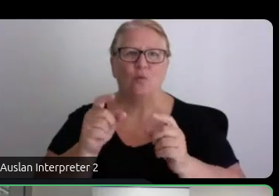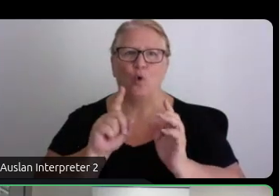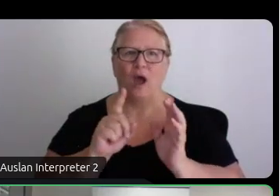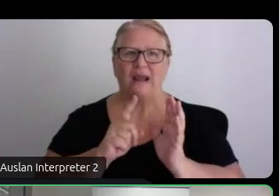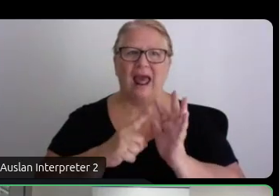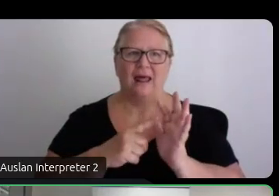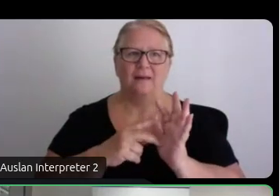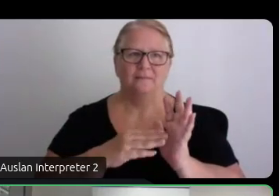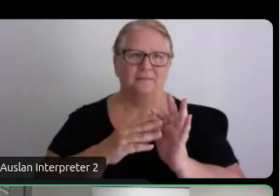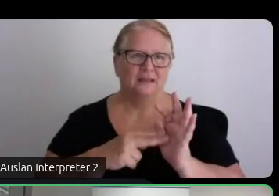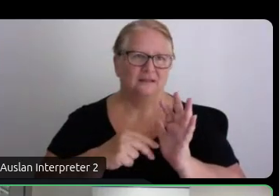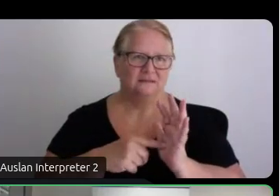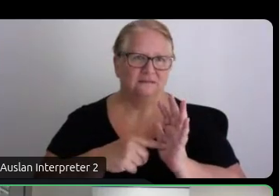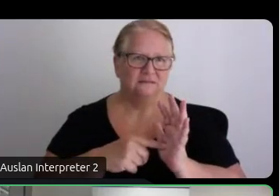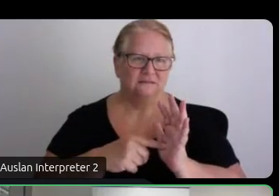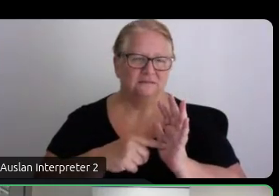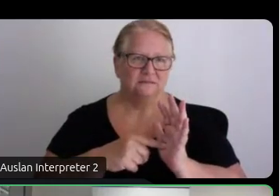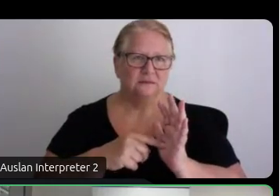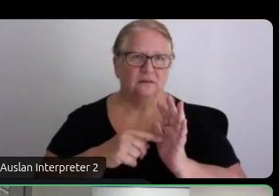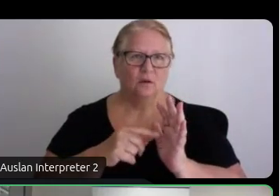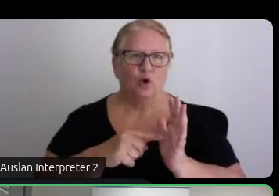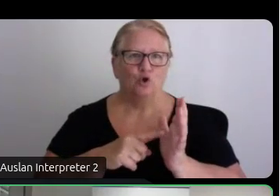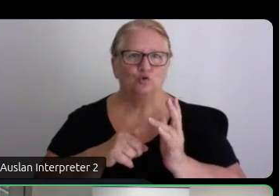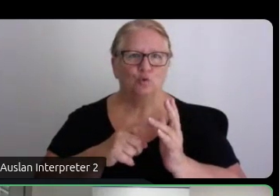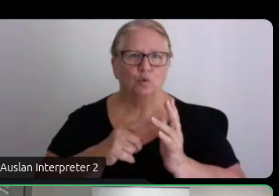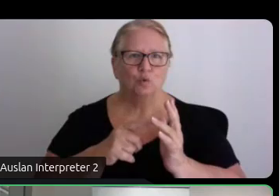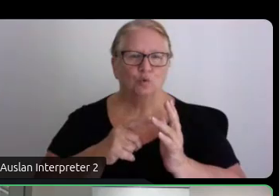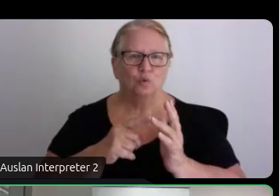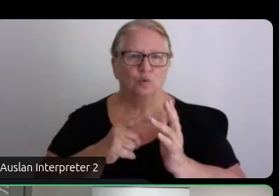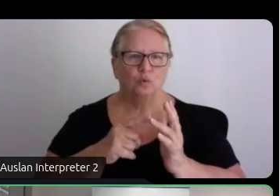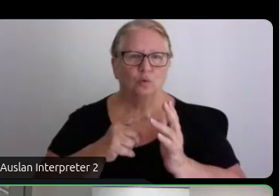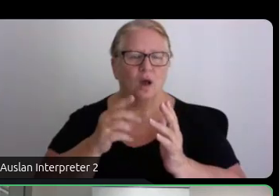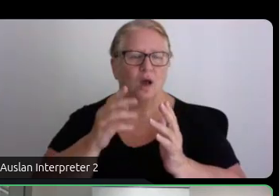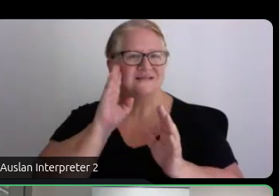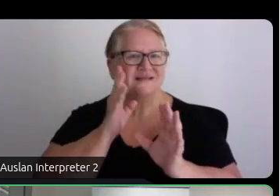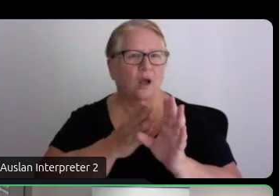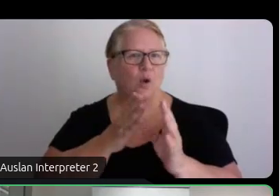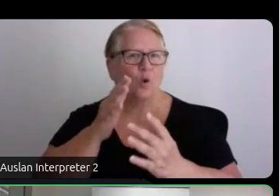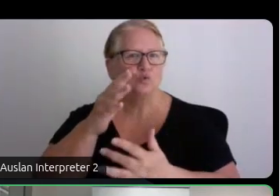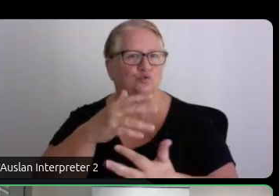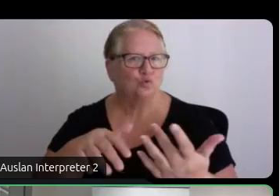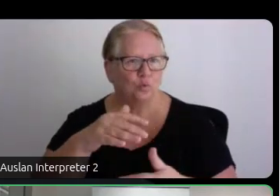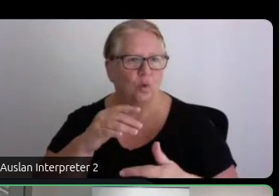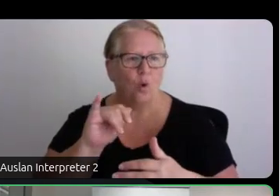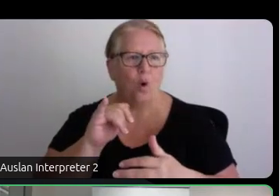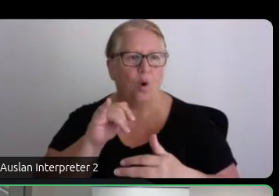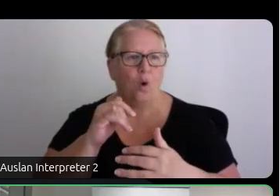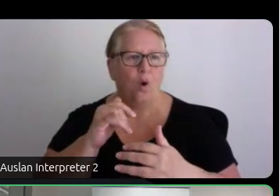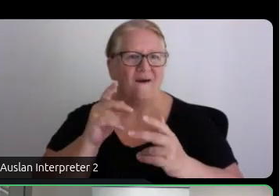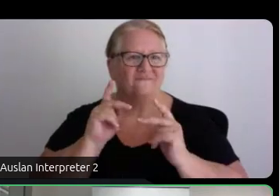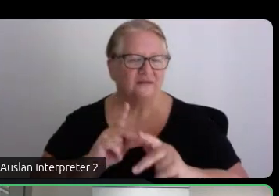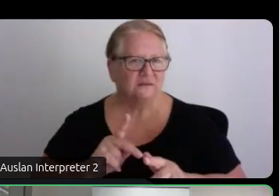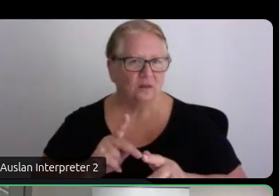physical impairments and what elements are due to the psychosocial. If for example the psychosocial